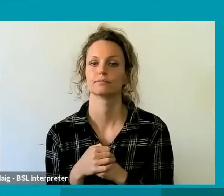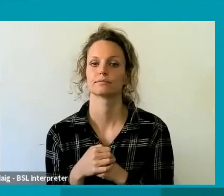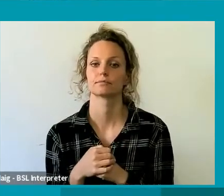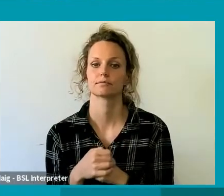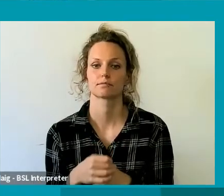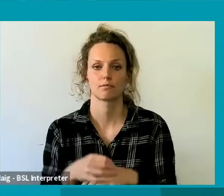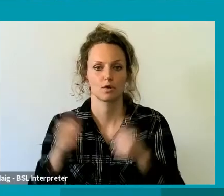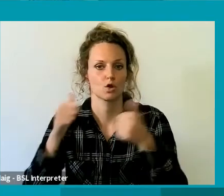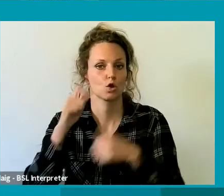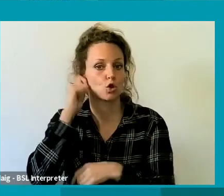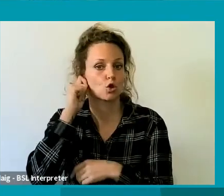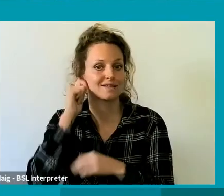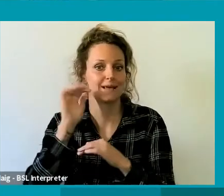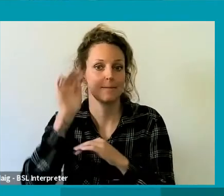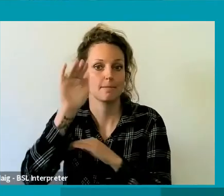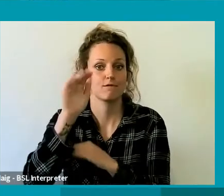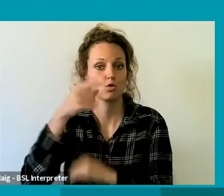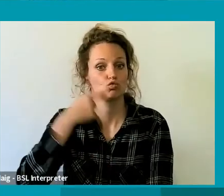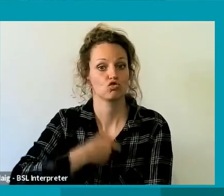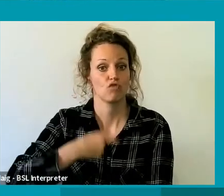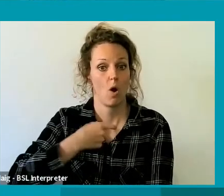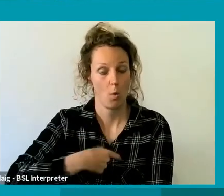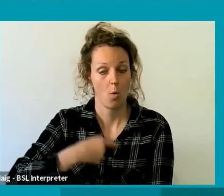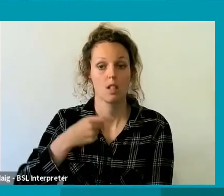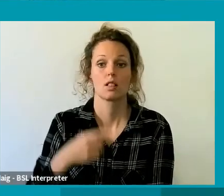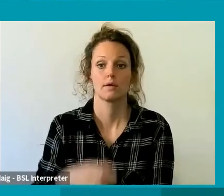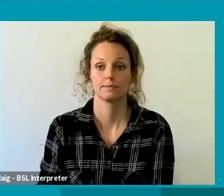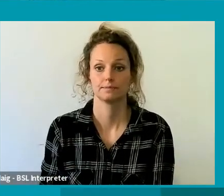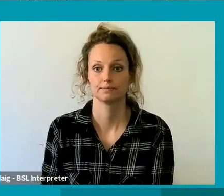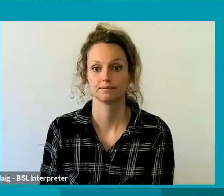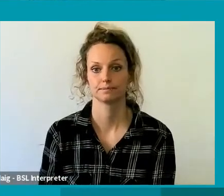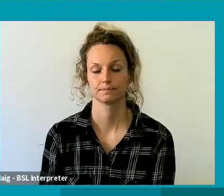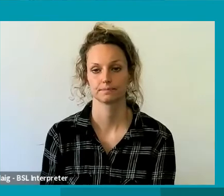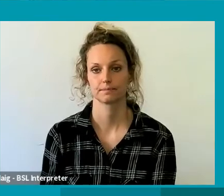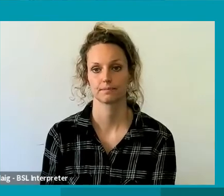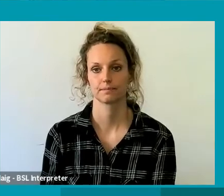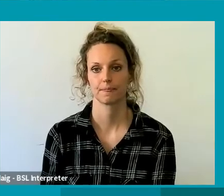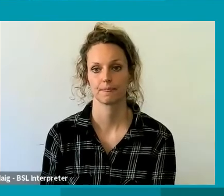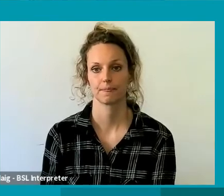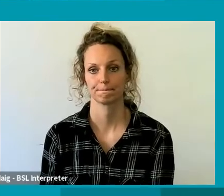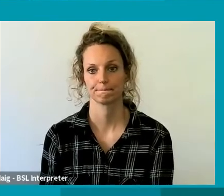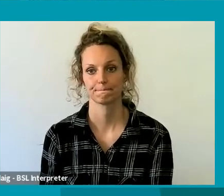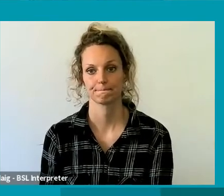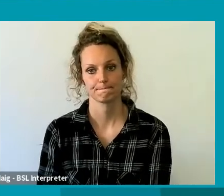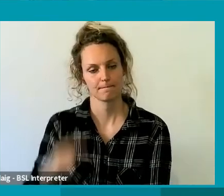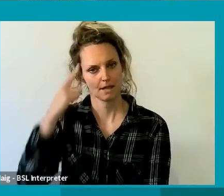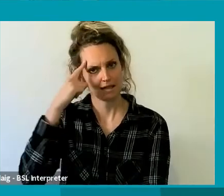role in mind in crafting LinkedIn profiles. And yeah, I think it's really interesting about contacting, you know,